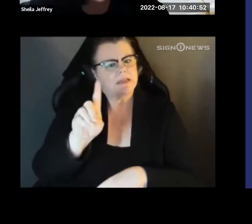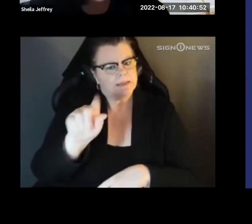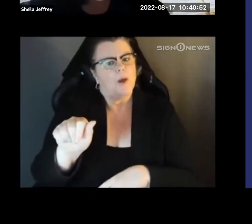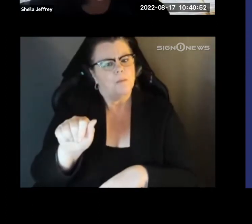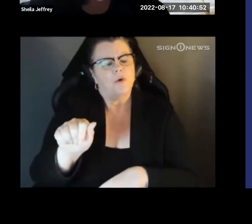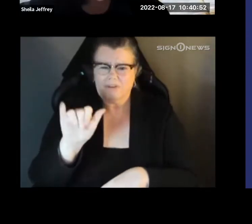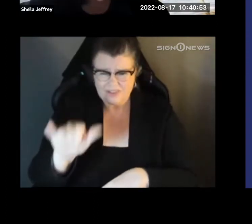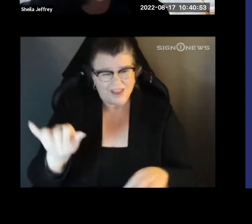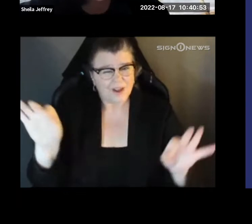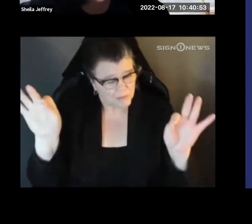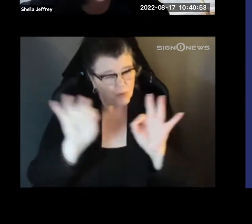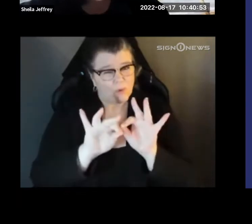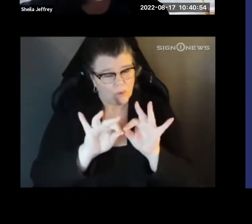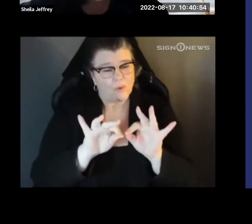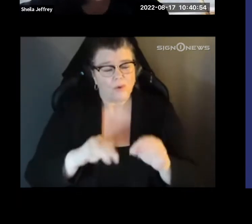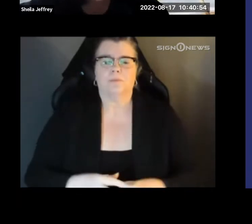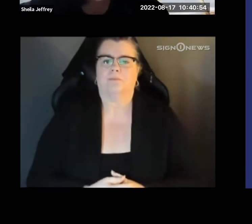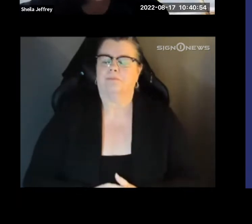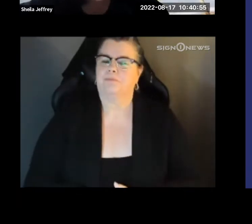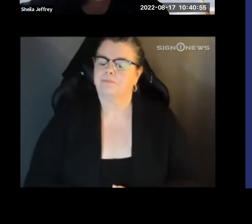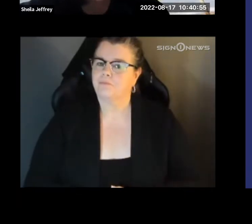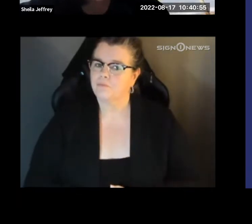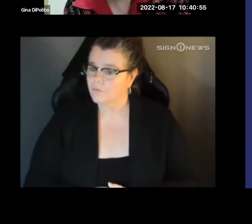is still you on this life thank you